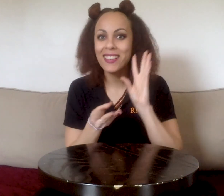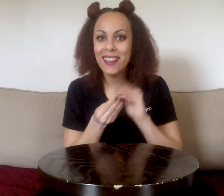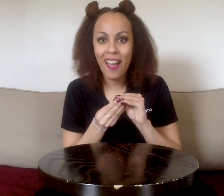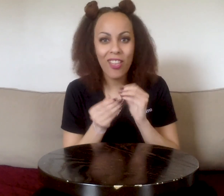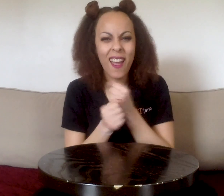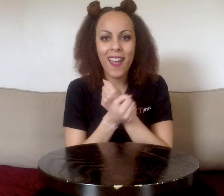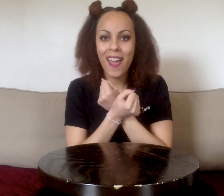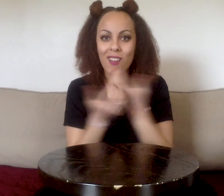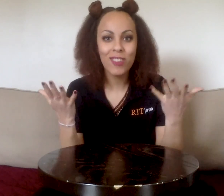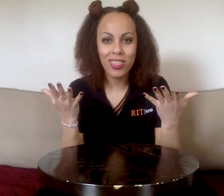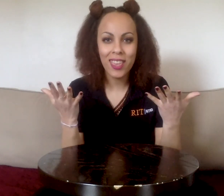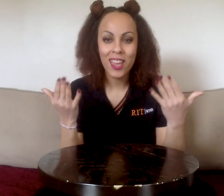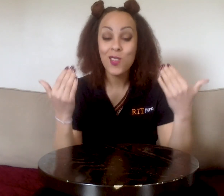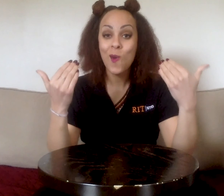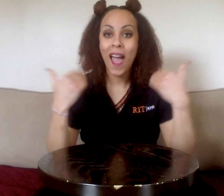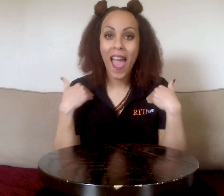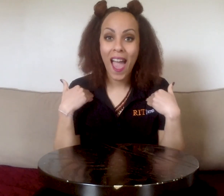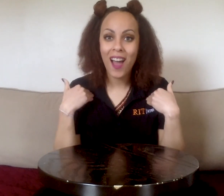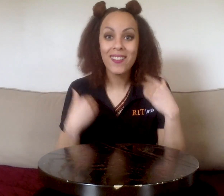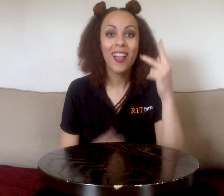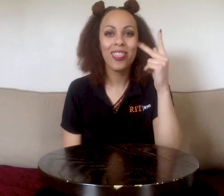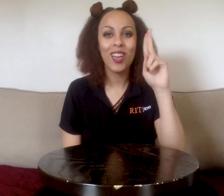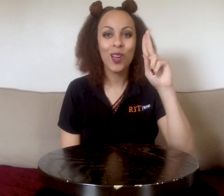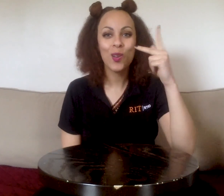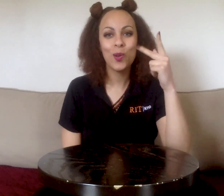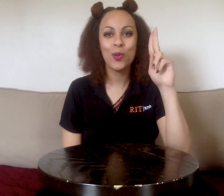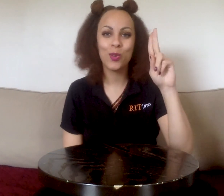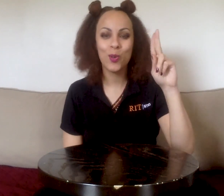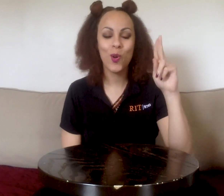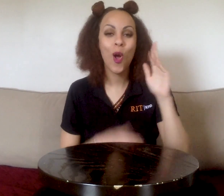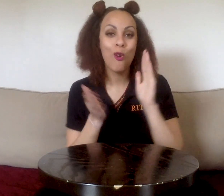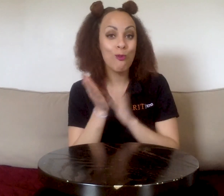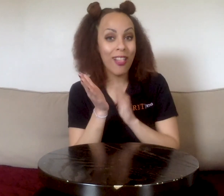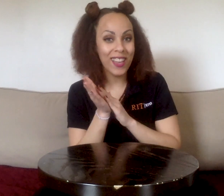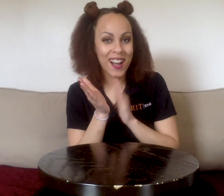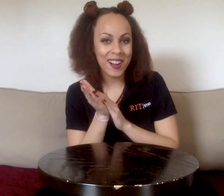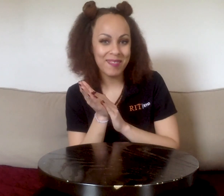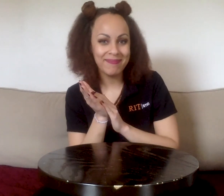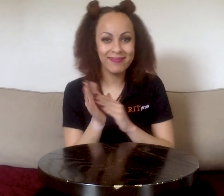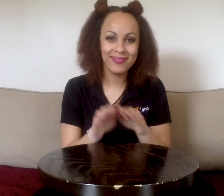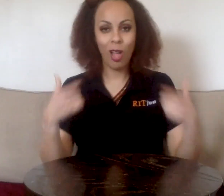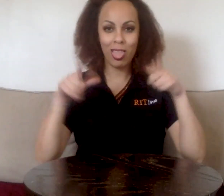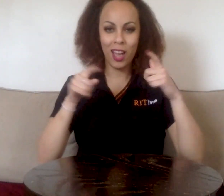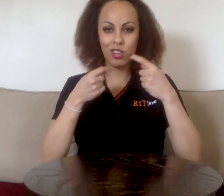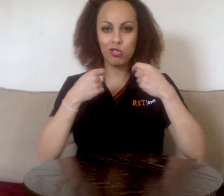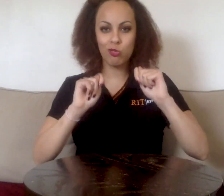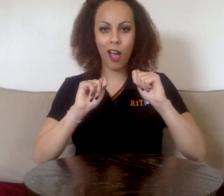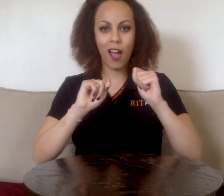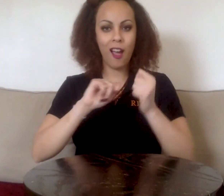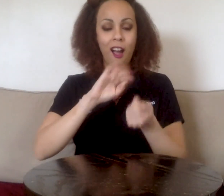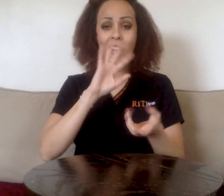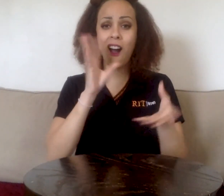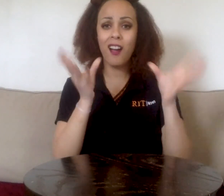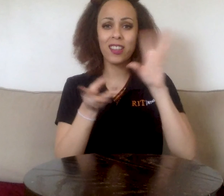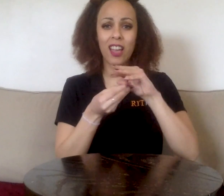Now, let’s put together everything and you’ve got the Kuku Rhythm!